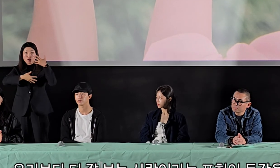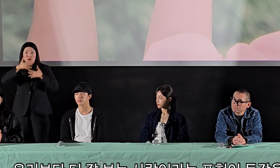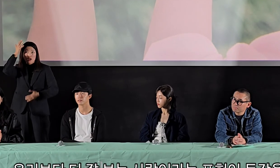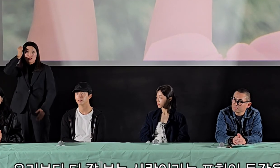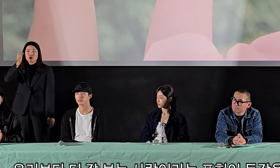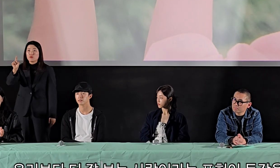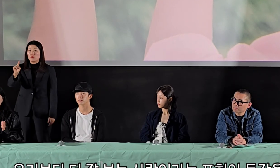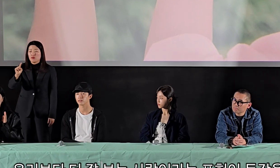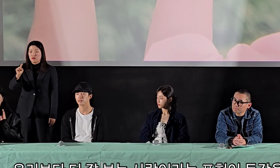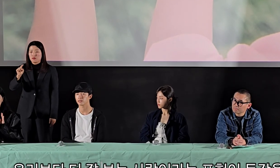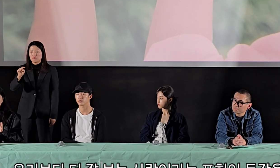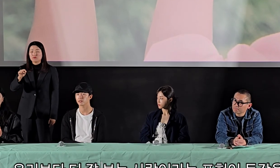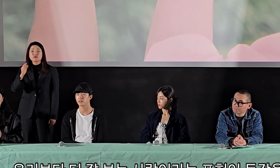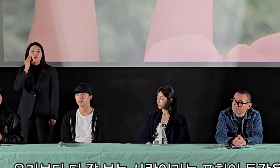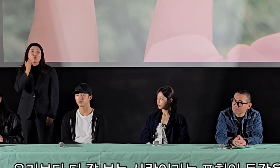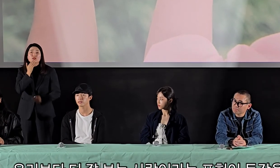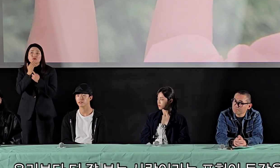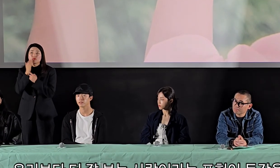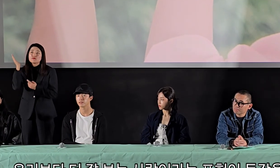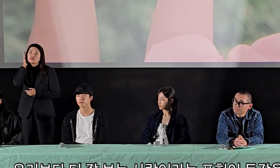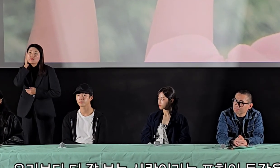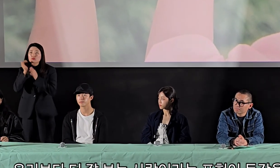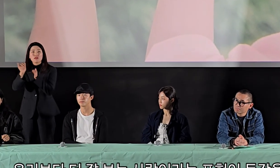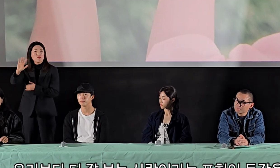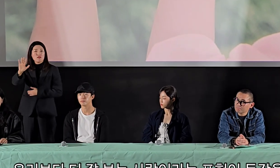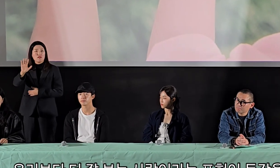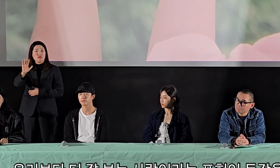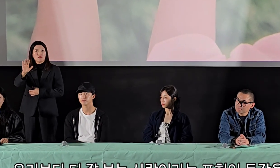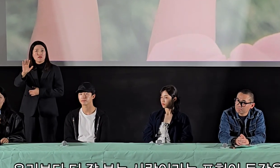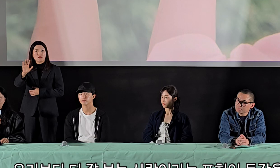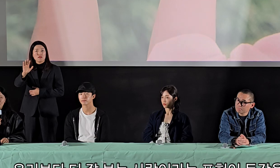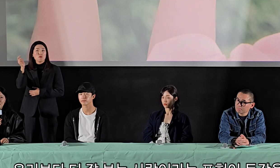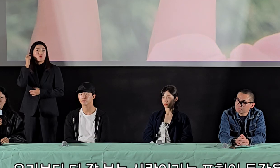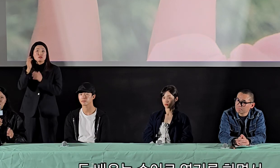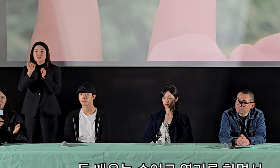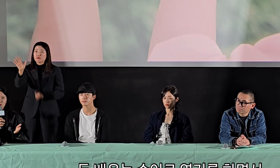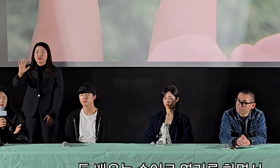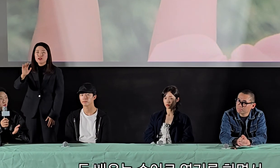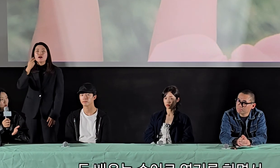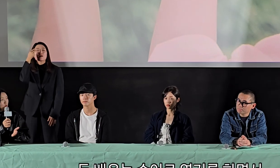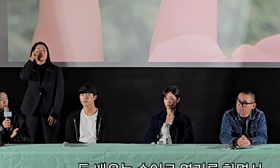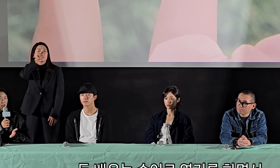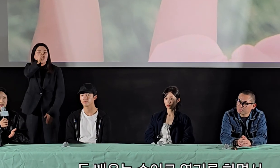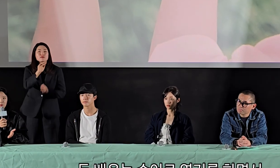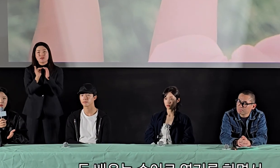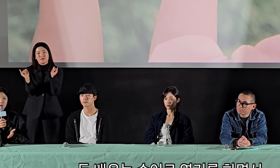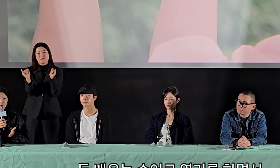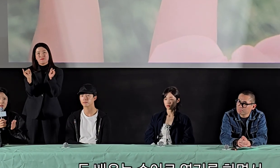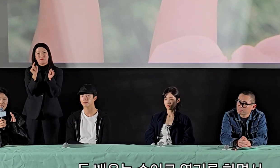but a person who sees better than us. It seems that the two actors had the impression